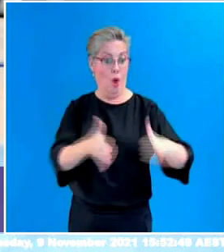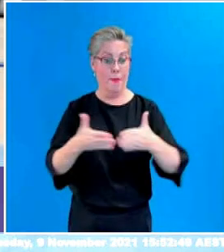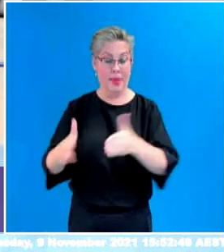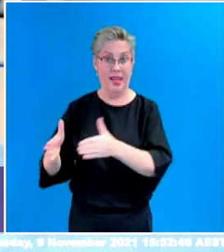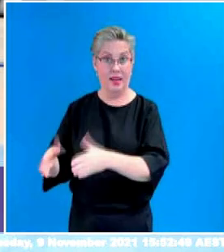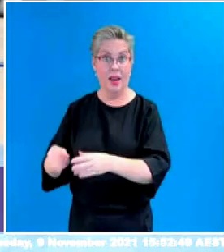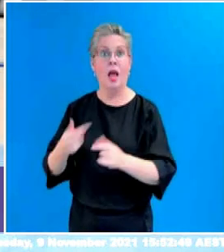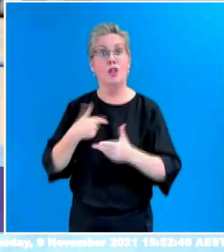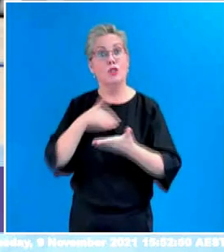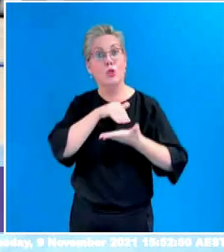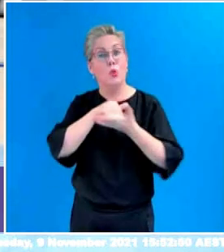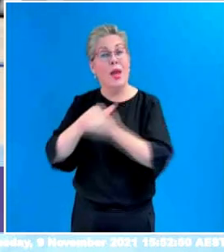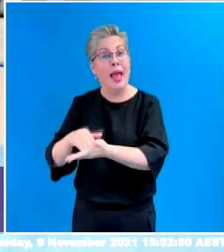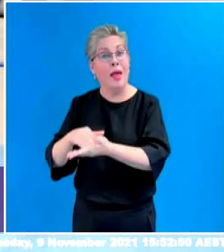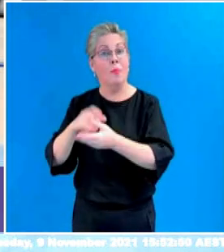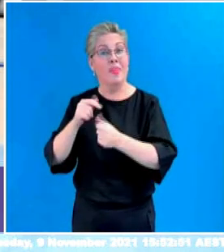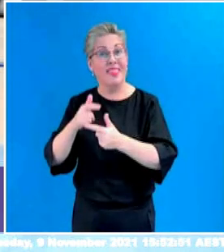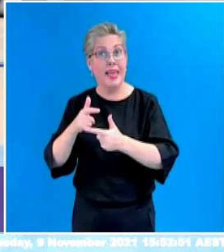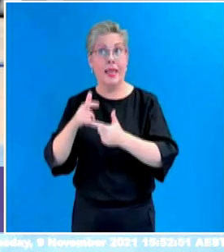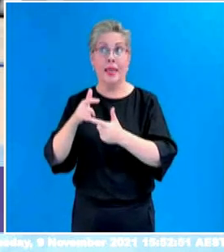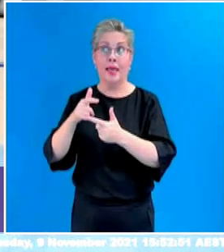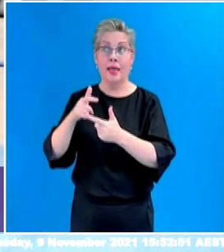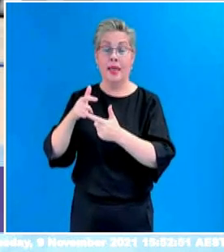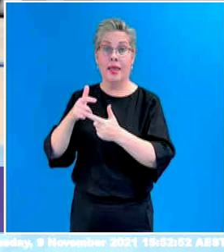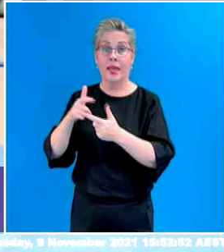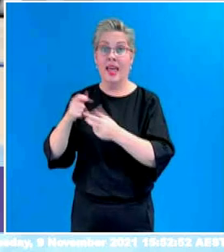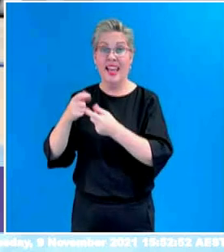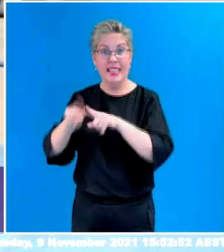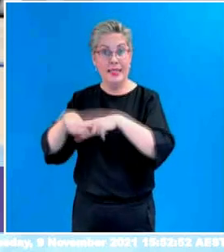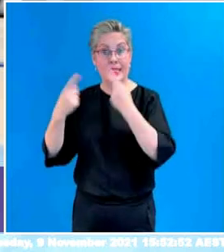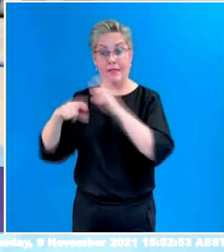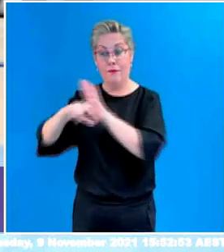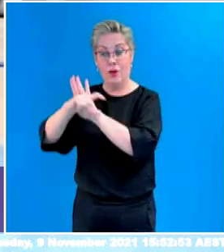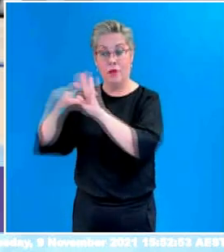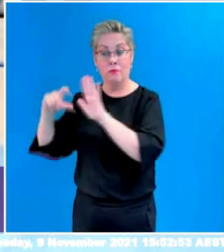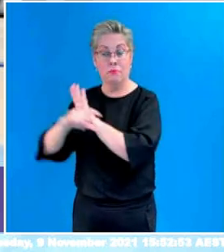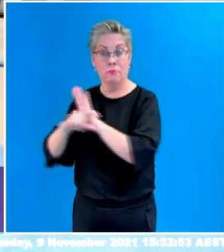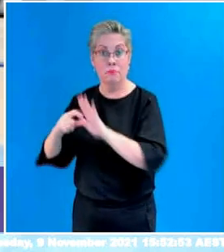of the obligations under the convention.